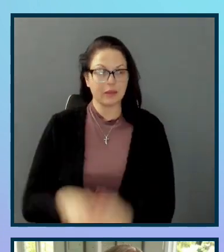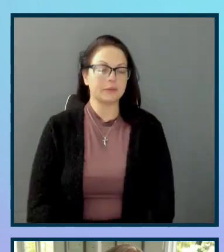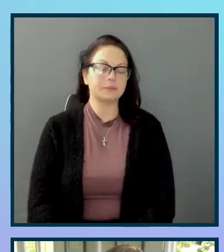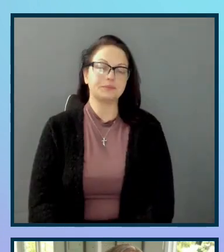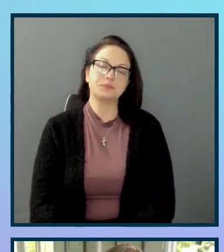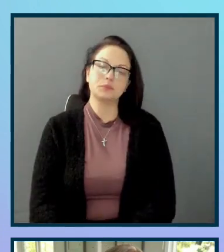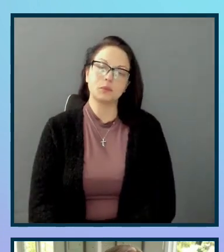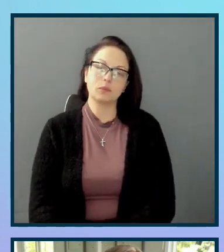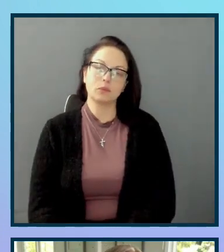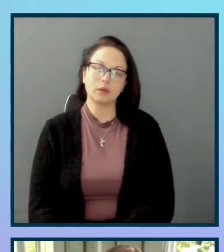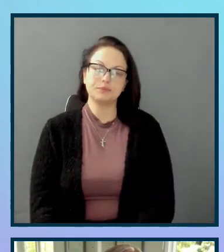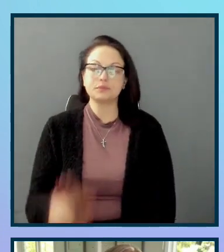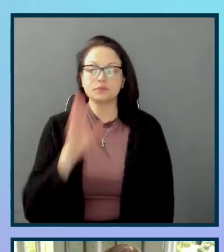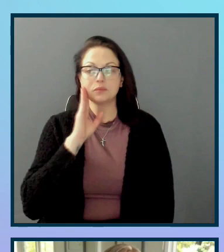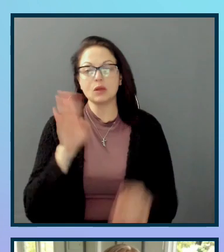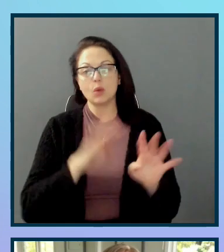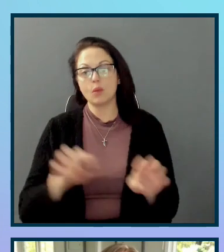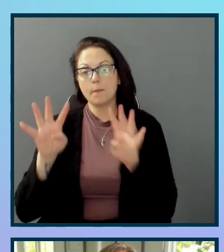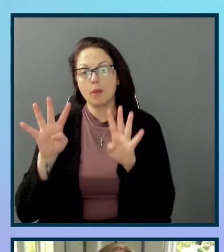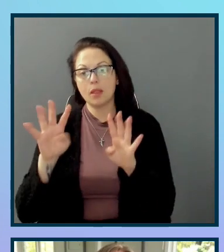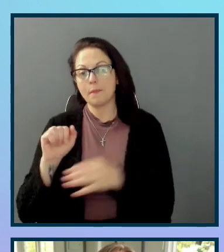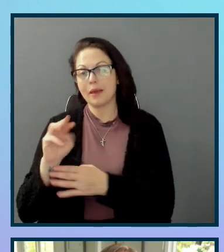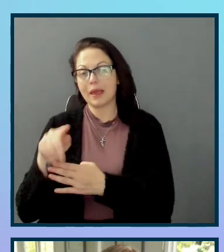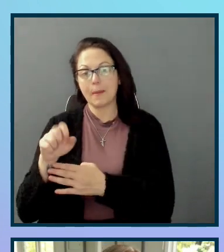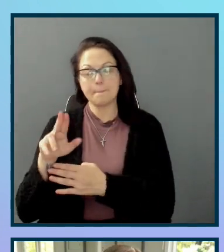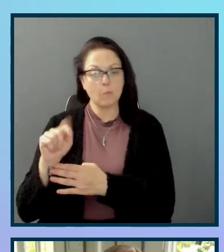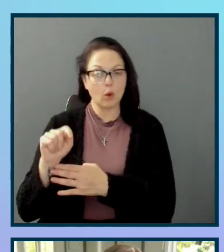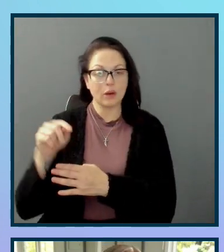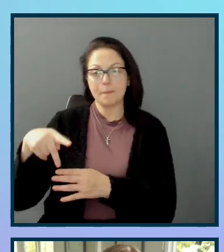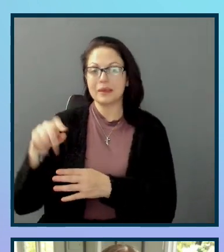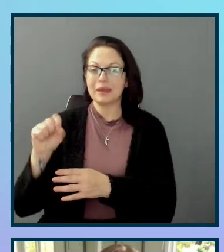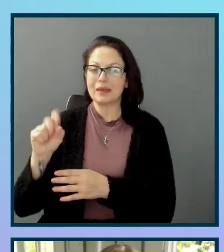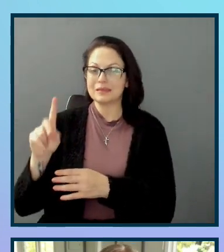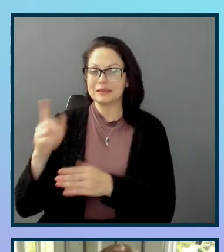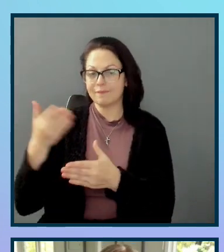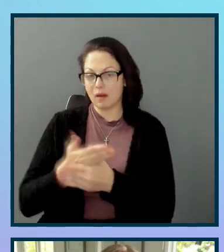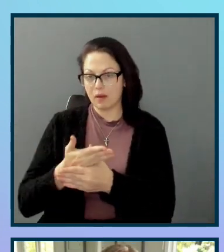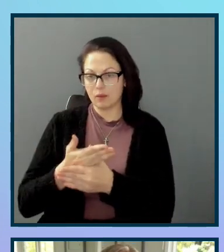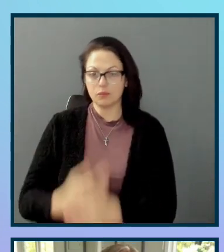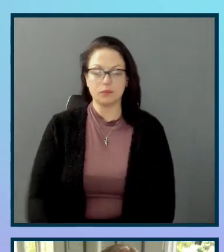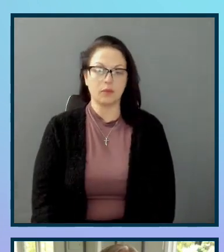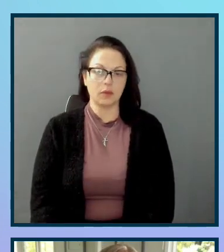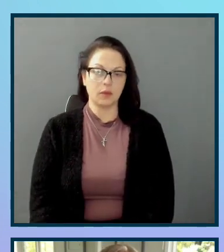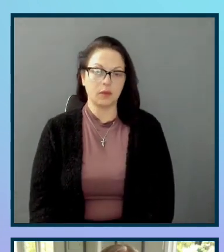So I'm gonna pull it up, I'm gonna import my PSD file, okay? Drop that in.